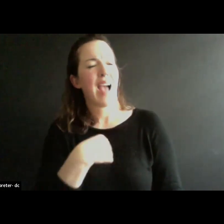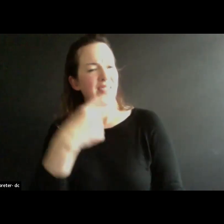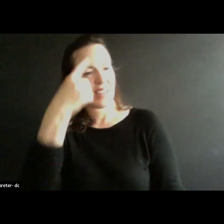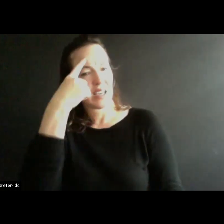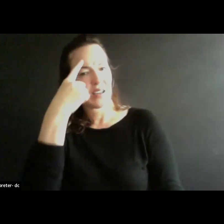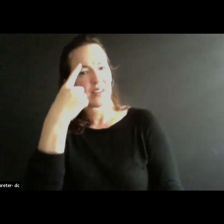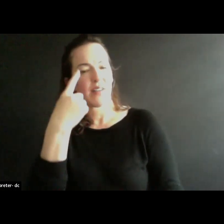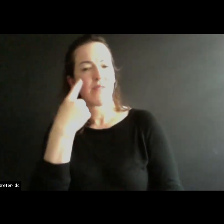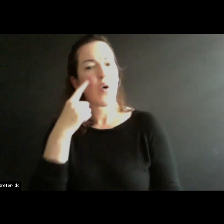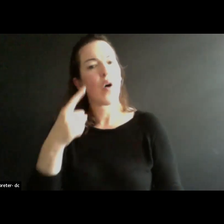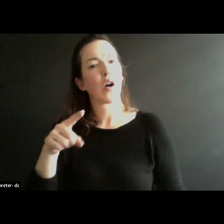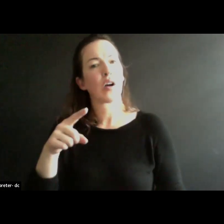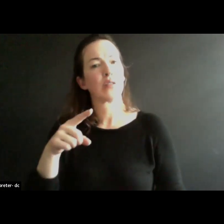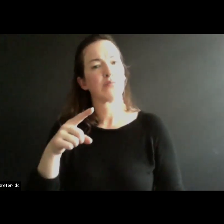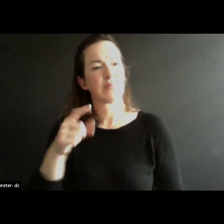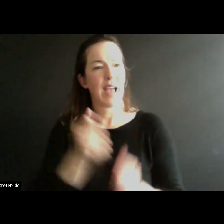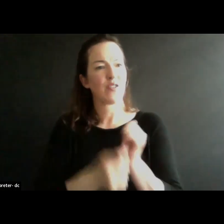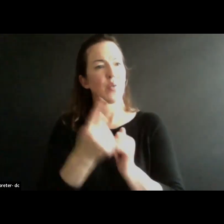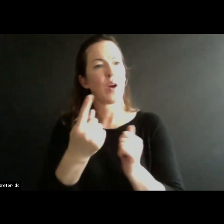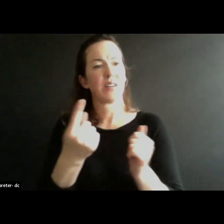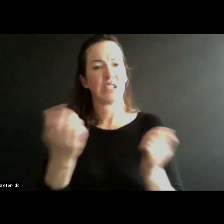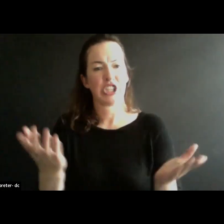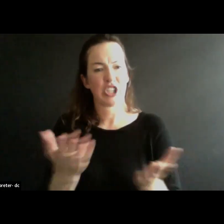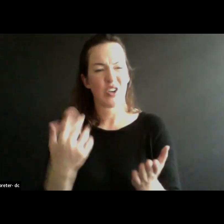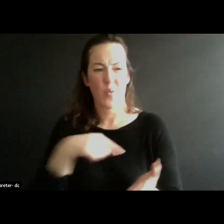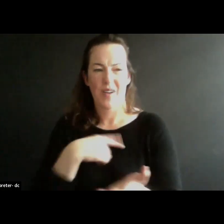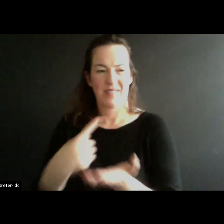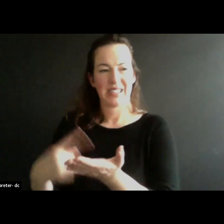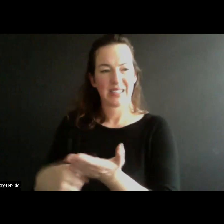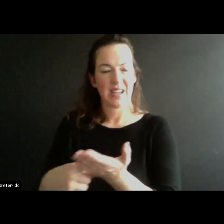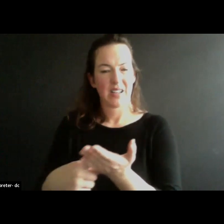for the for everyone here today, we've had conversation with the Eduardo before. But